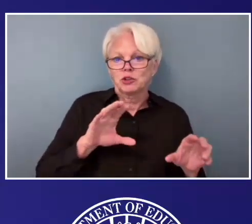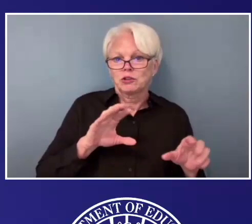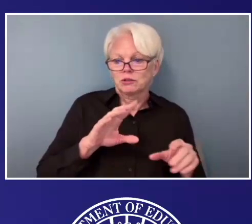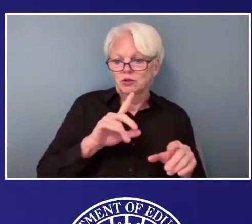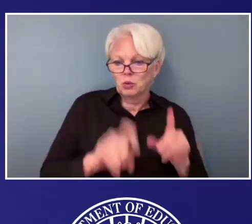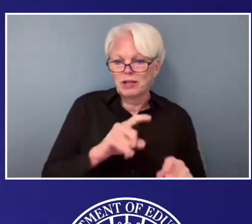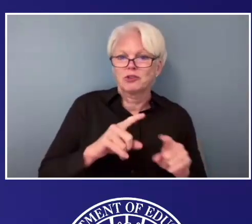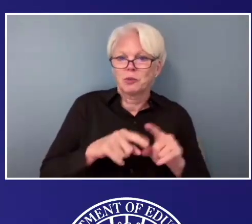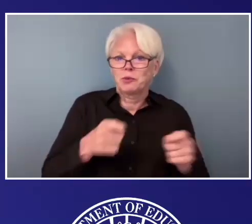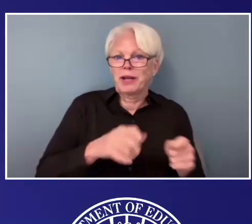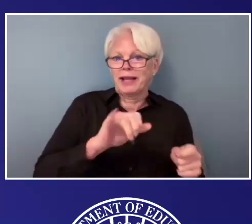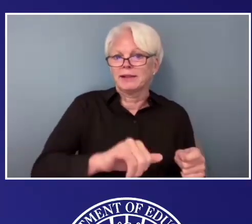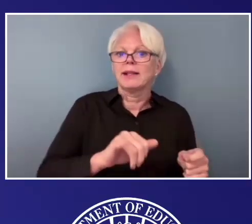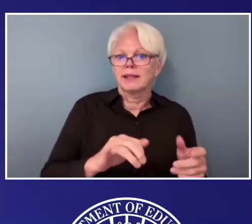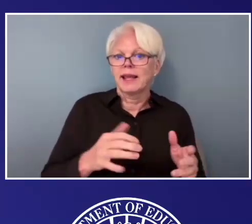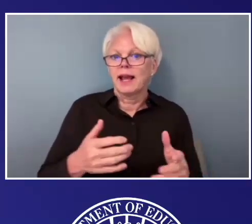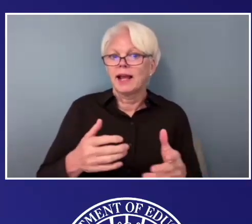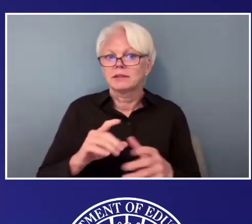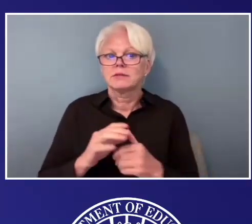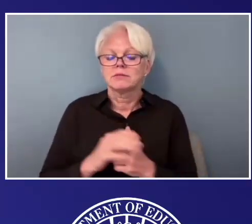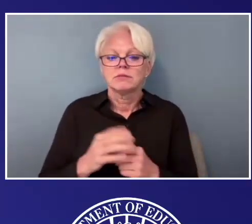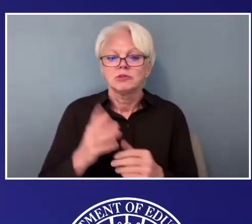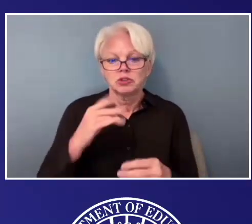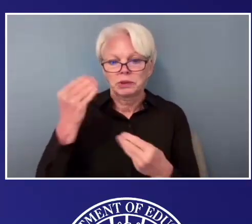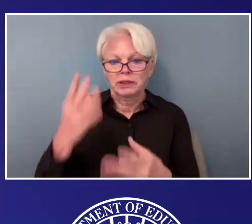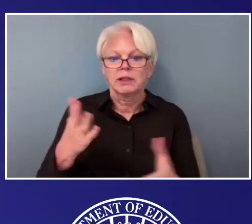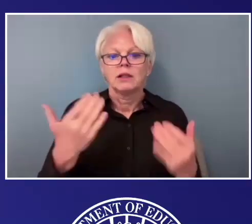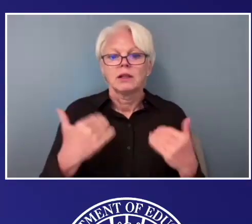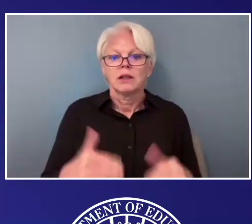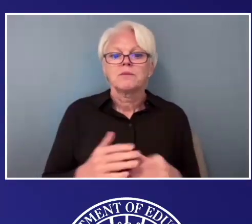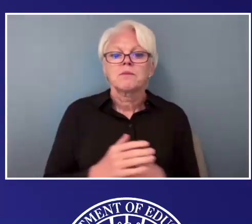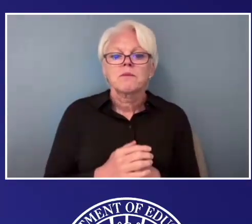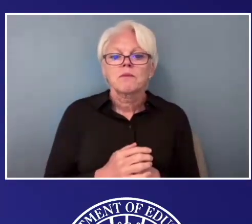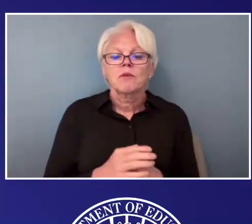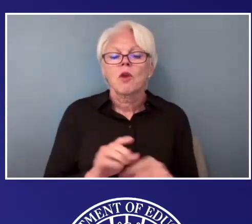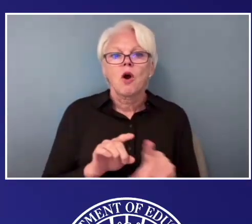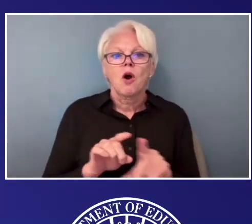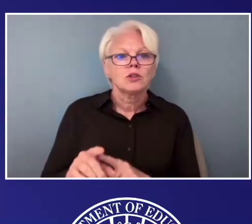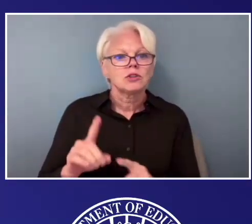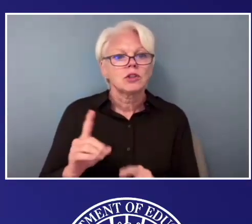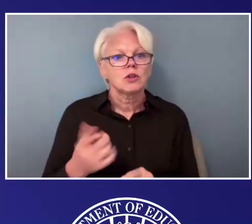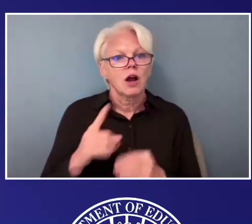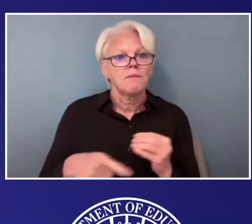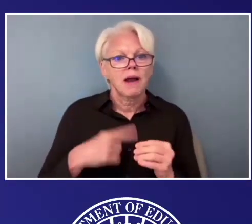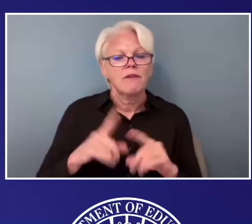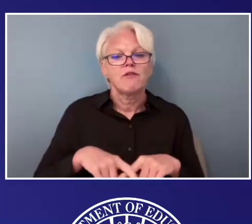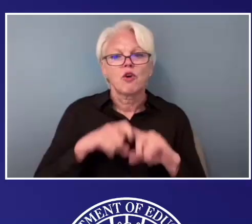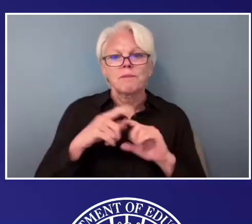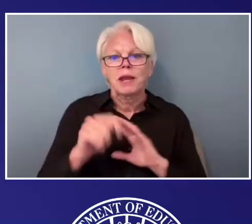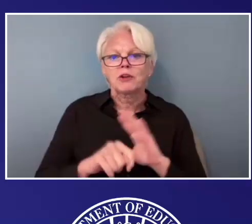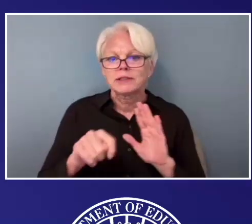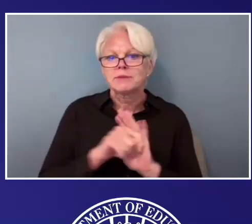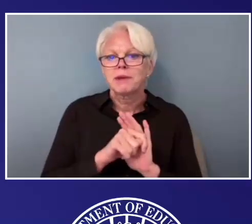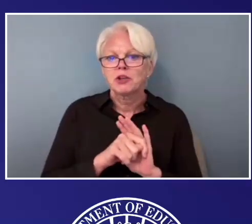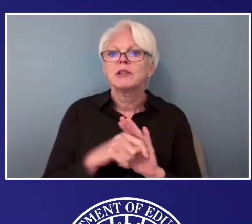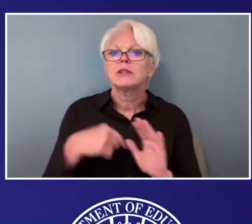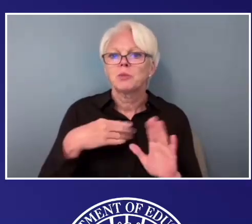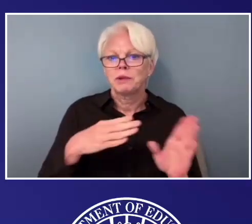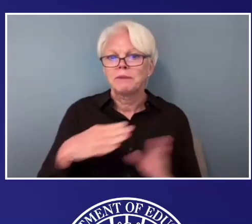And then also the one on forbearance periods. We plan to do that as we get